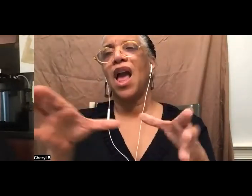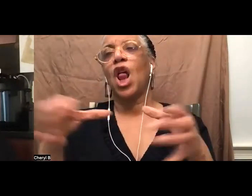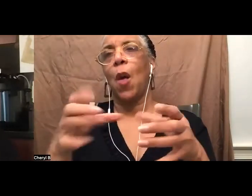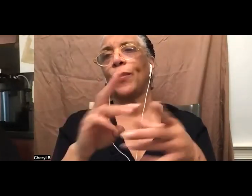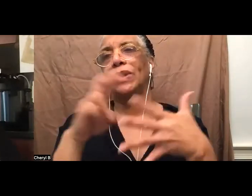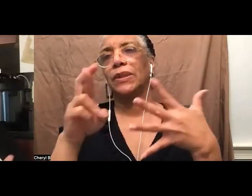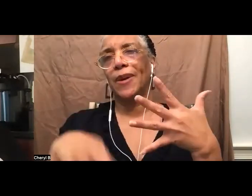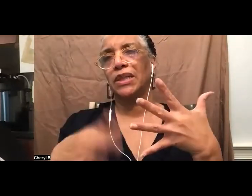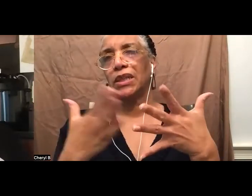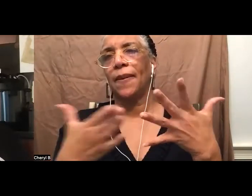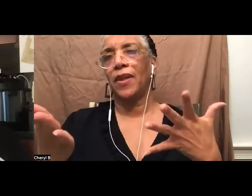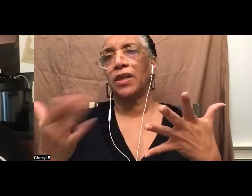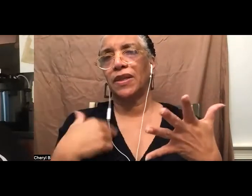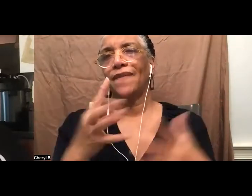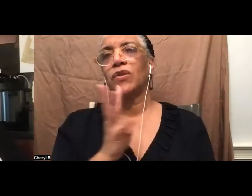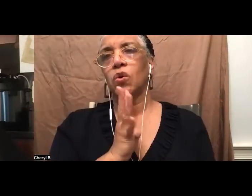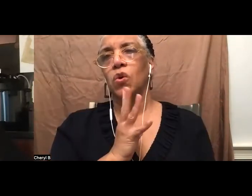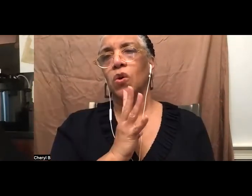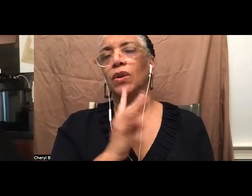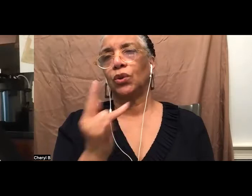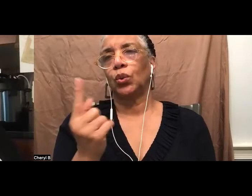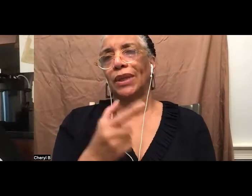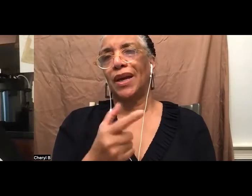I talked about today. I will specifically use COP26